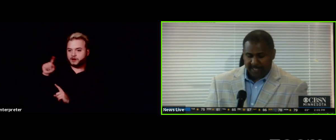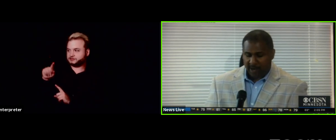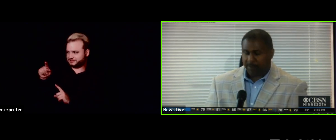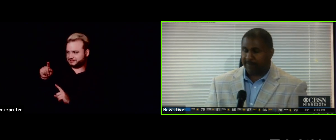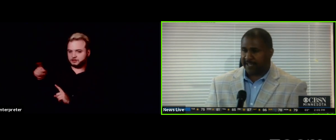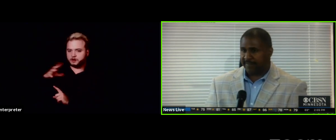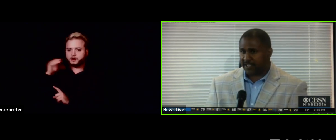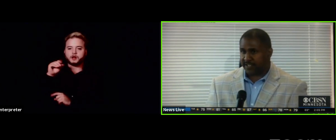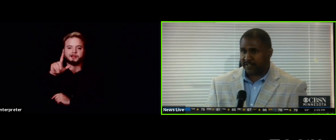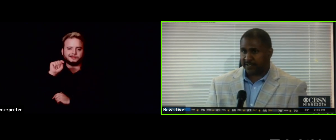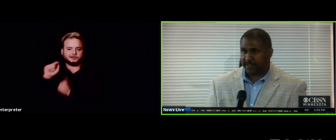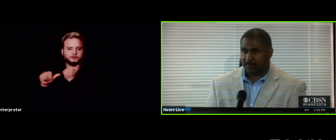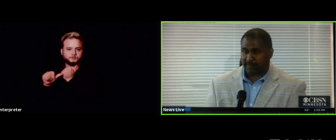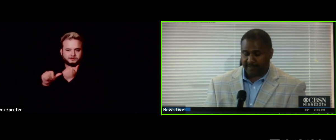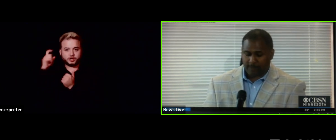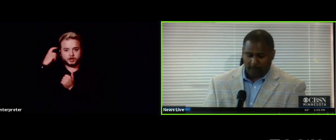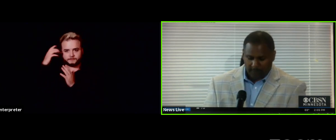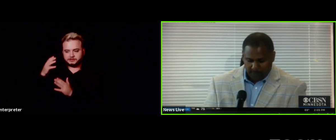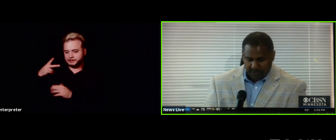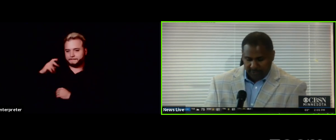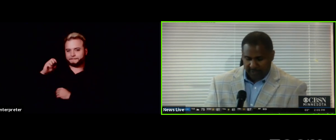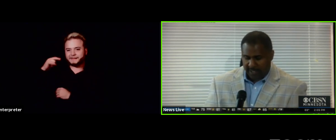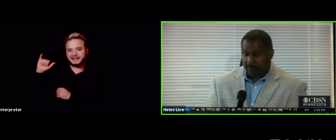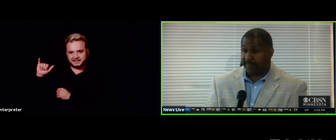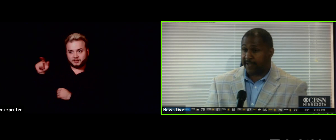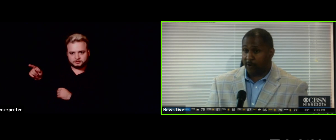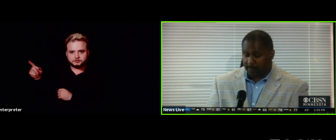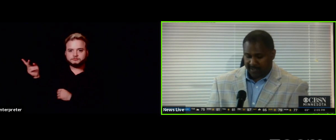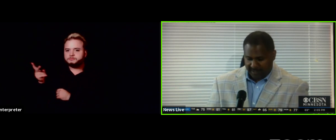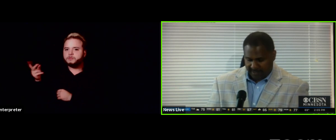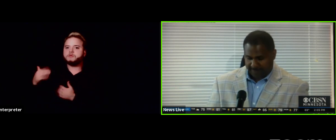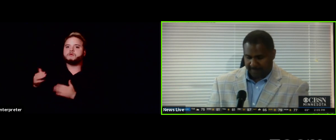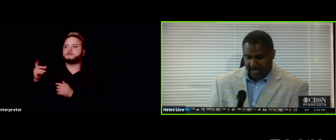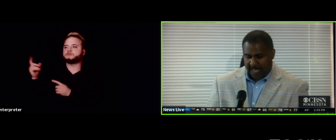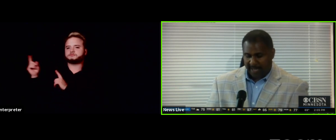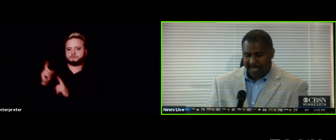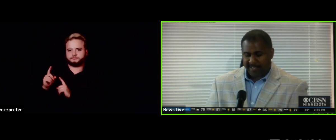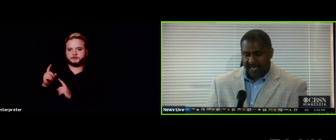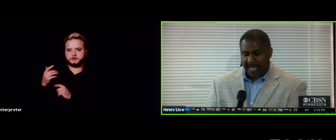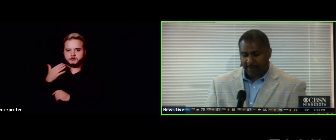help prevent evictions, prevent foreclosures, prevent homelessness and maintain housing